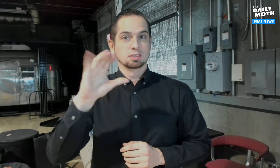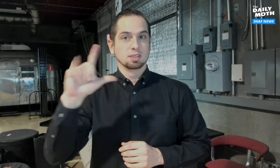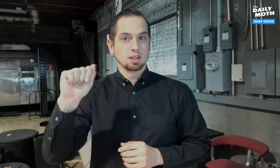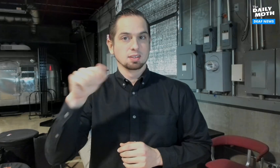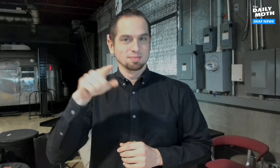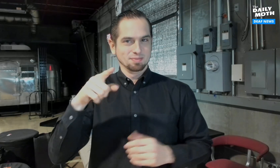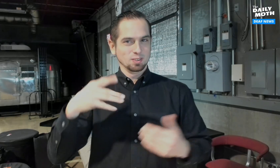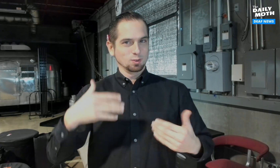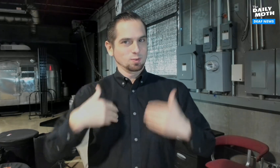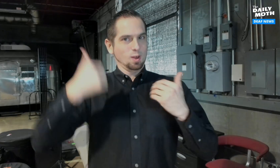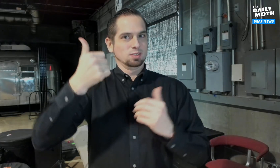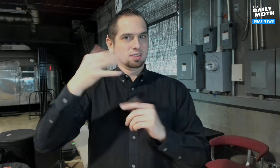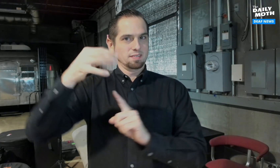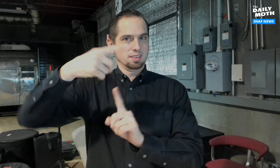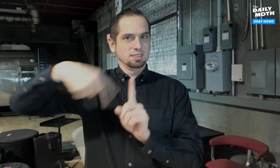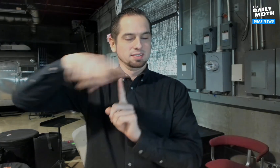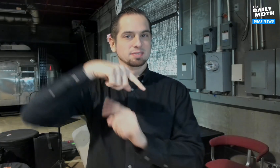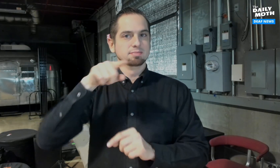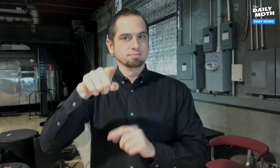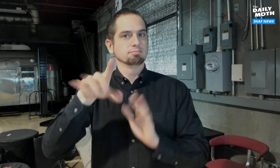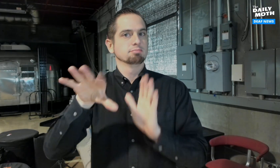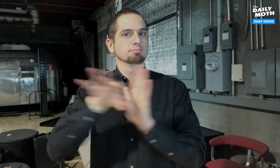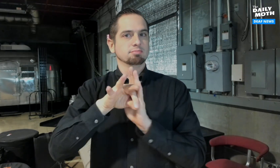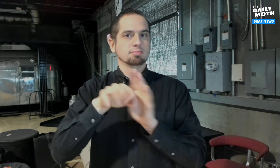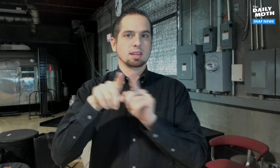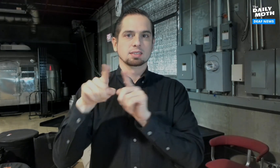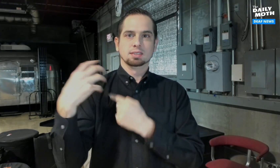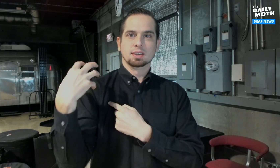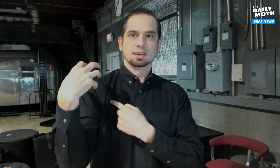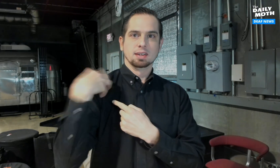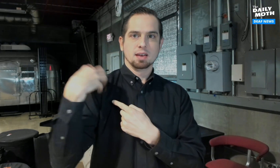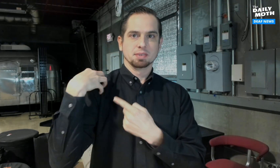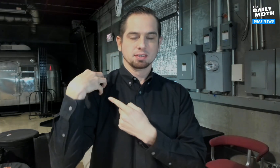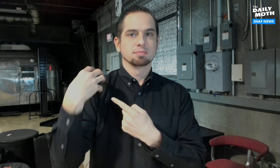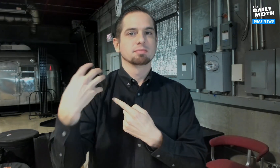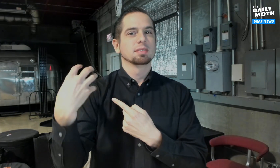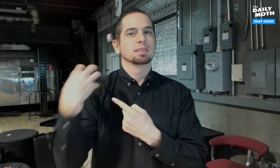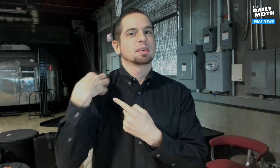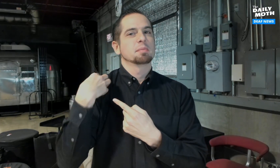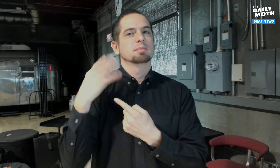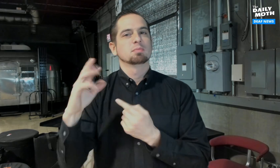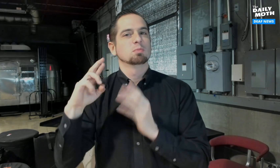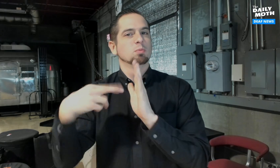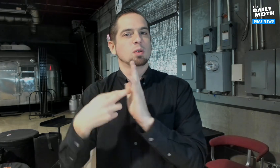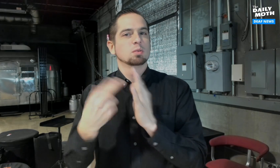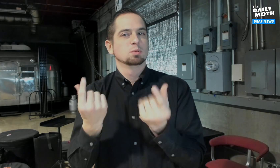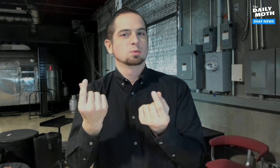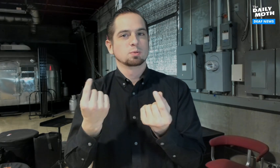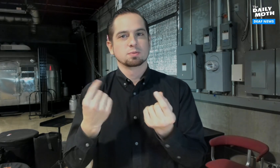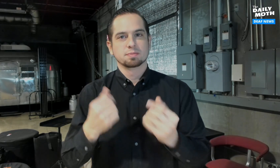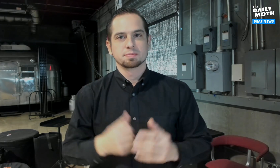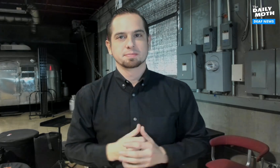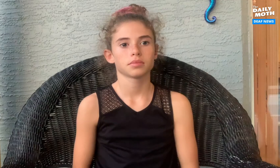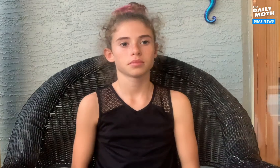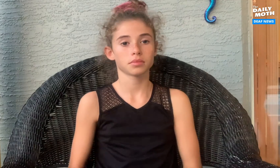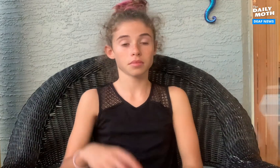and made his own money - emphasizing that he did not inherit it.